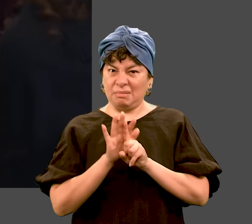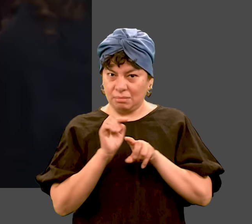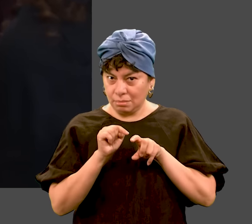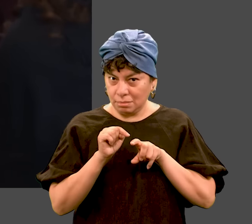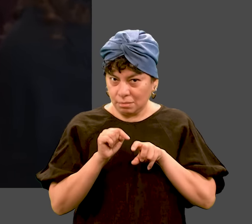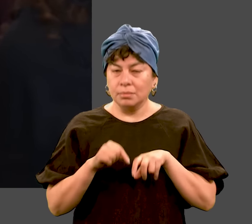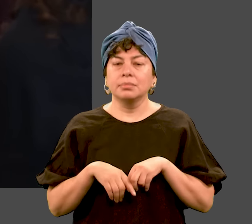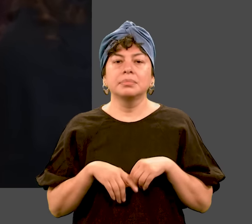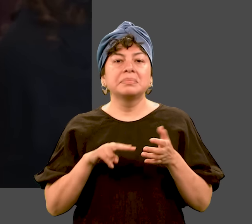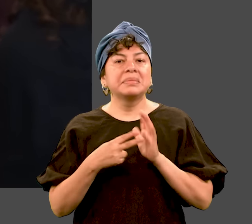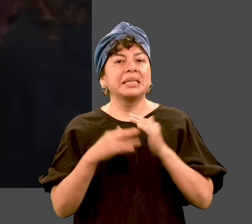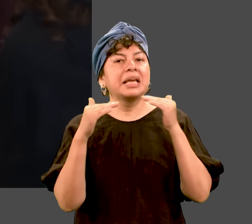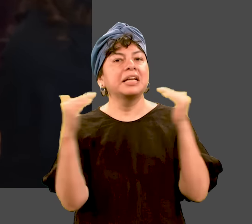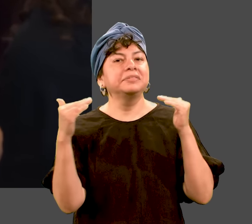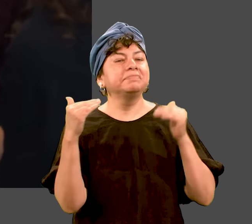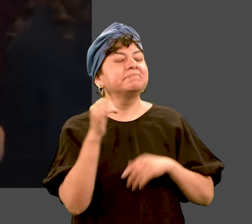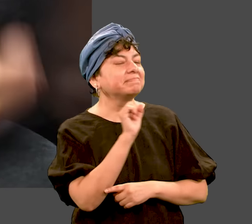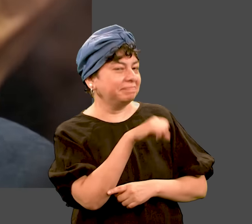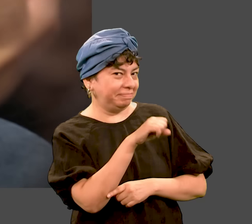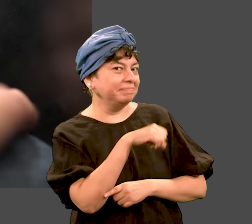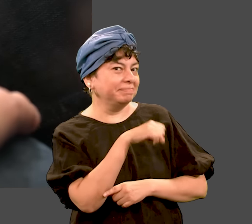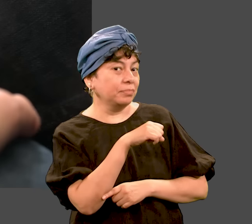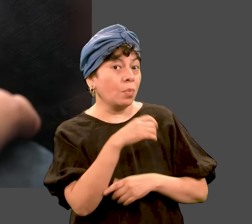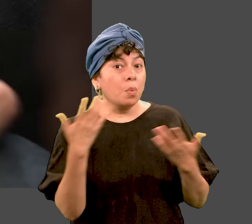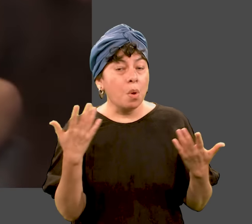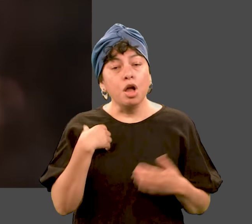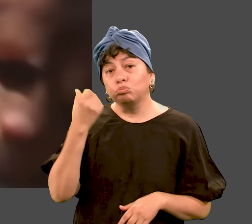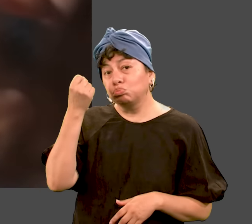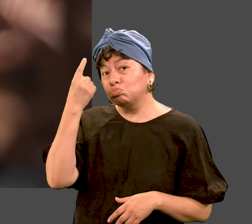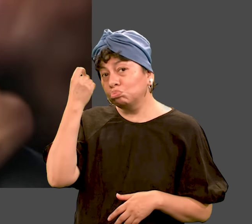the equivalent of nodding. A way of indicating "I am following."